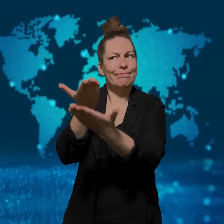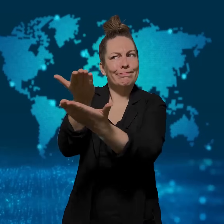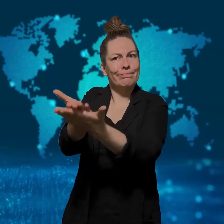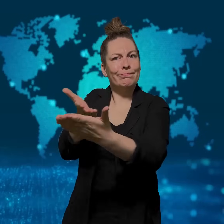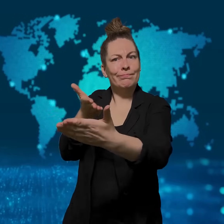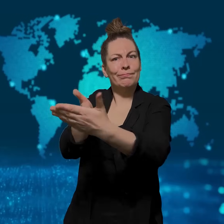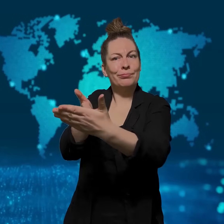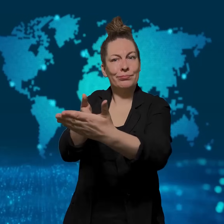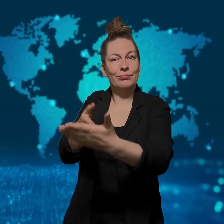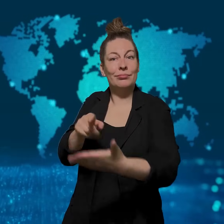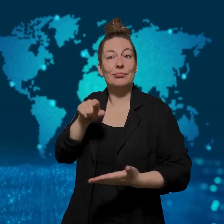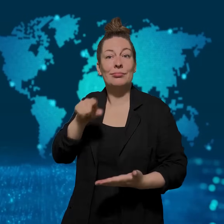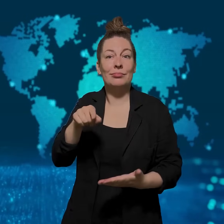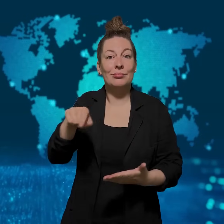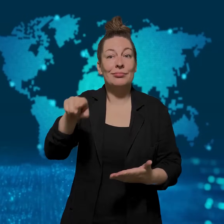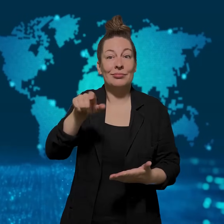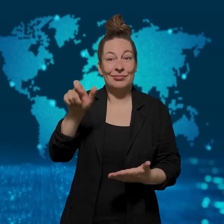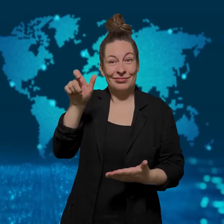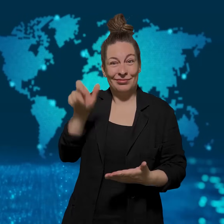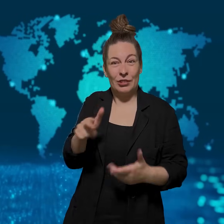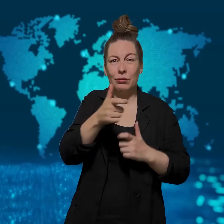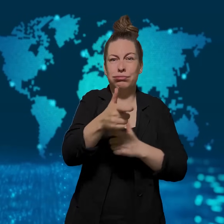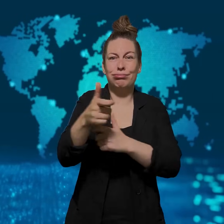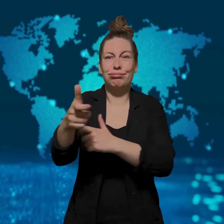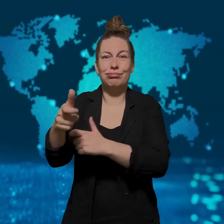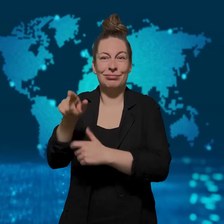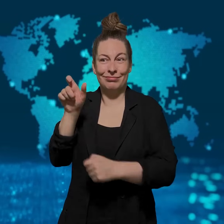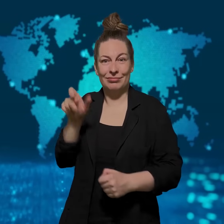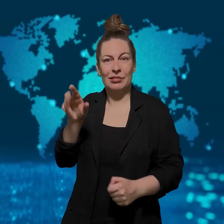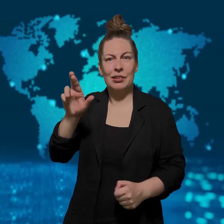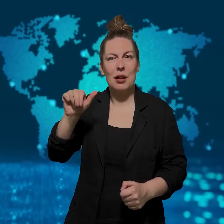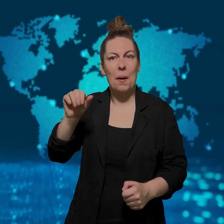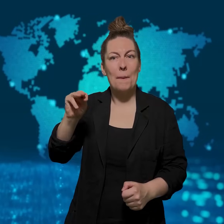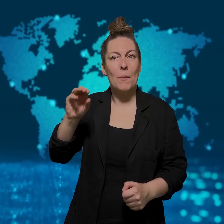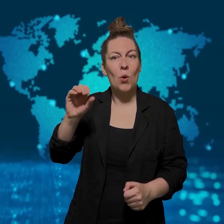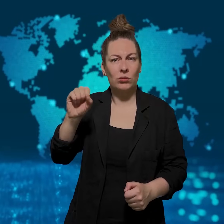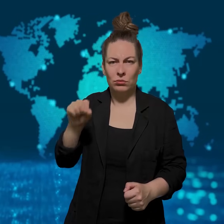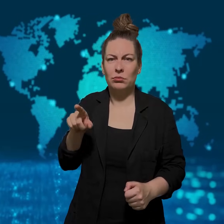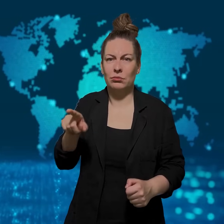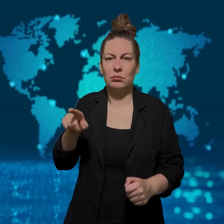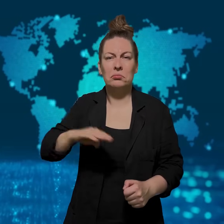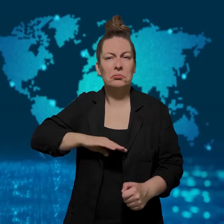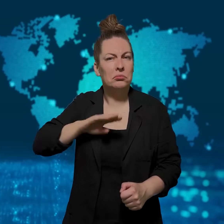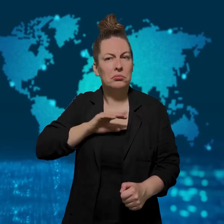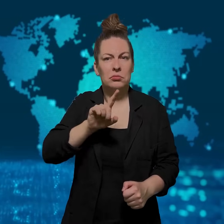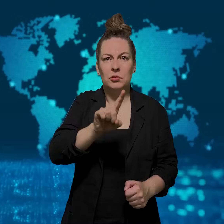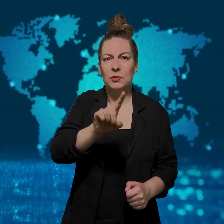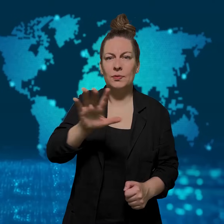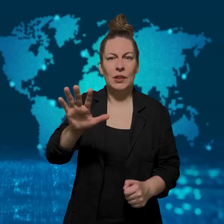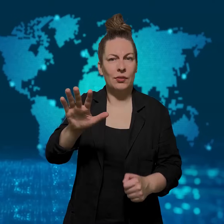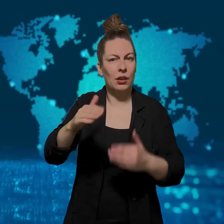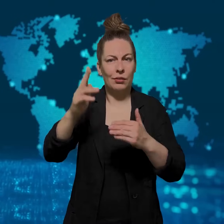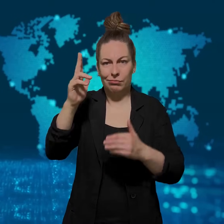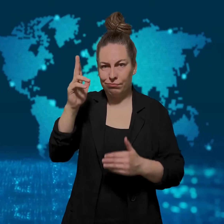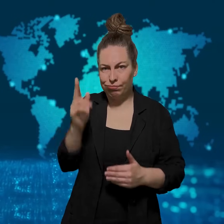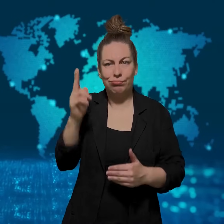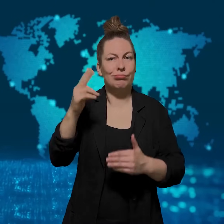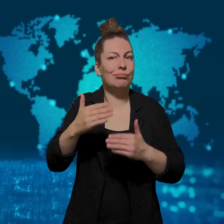in the real world using real weapons.